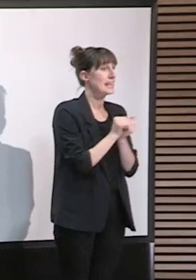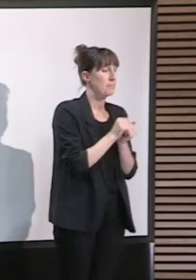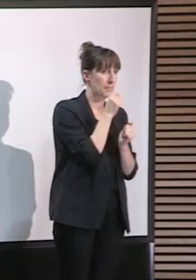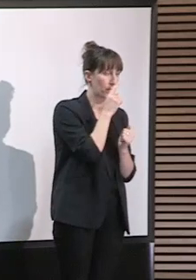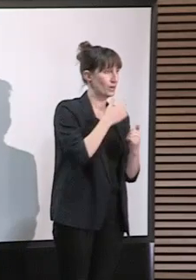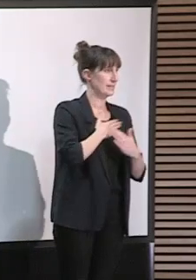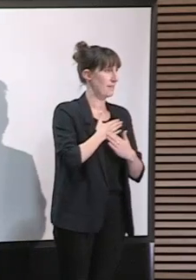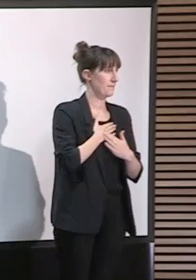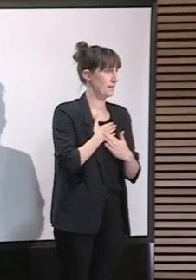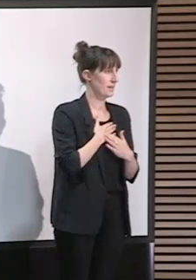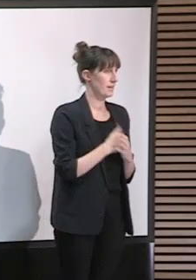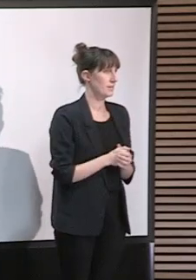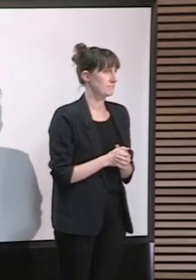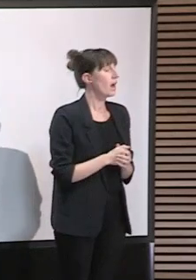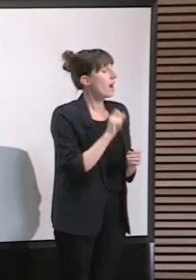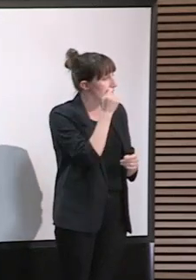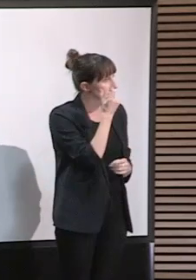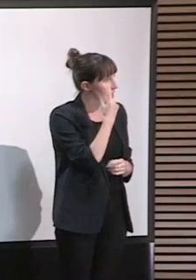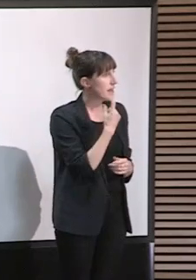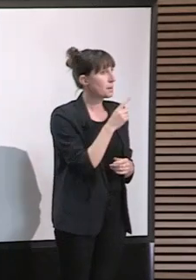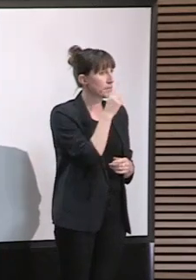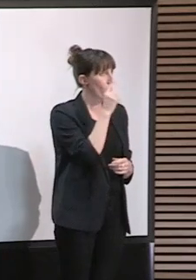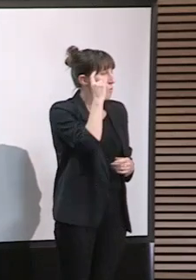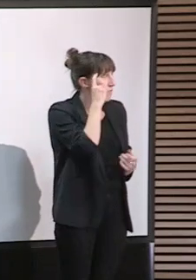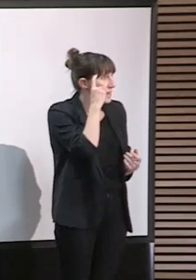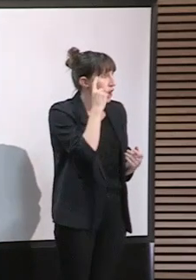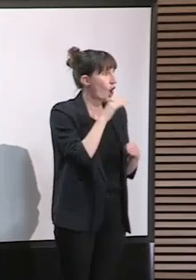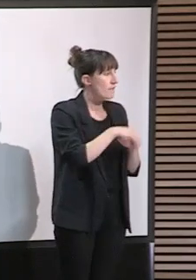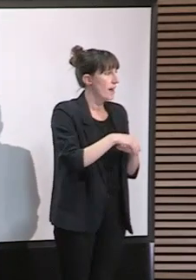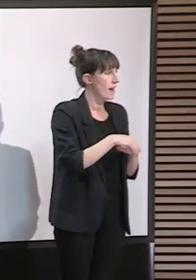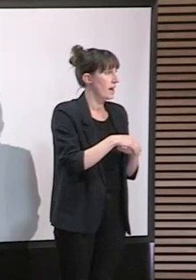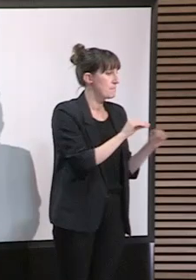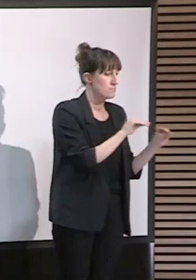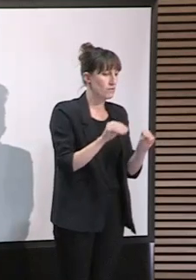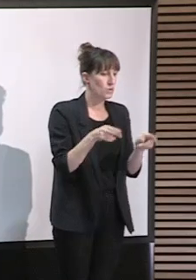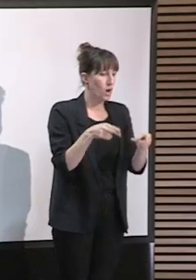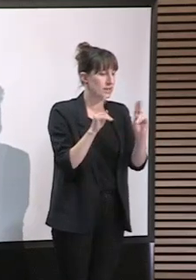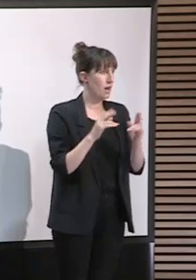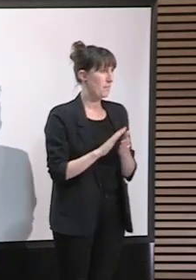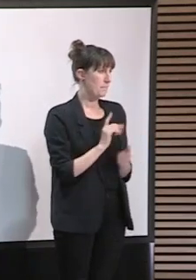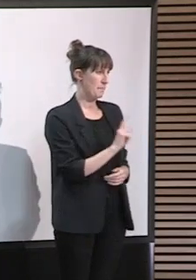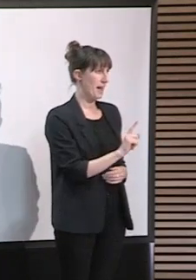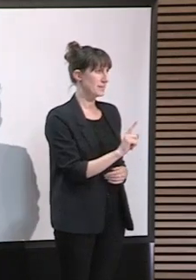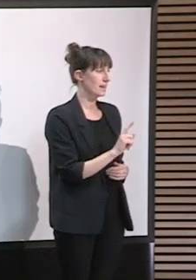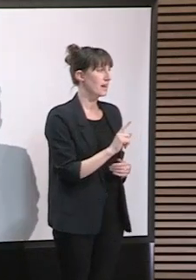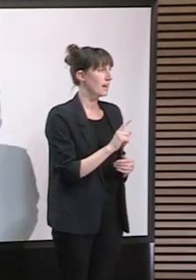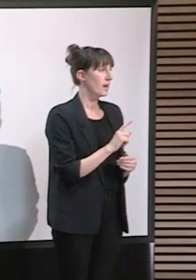can assure people get the health care they need but we can keep everybody else safe.